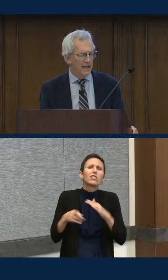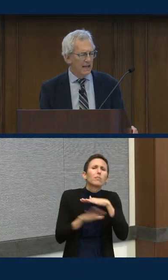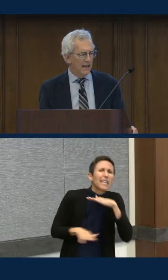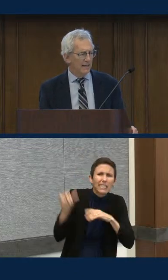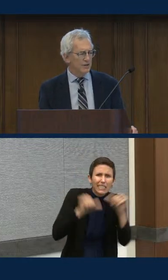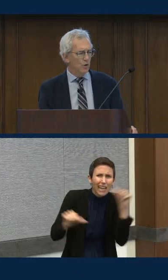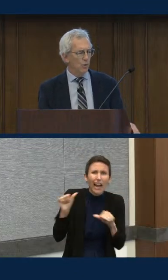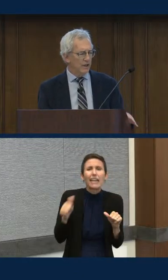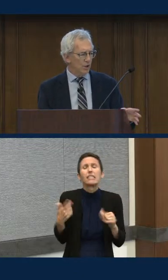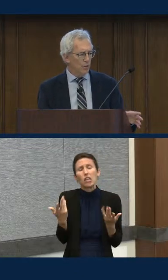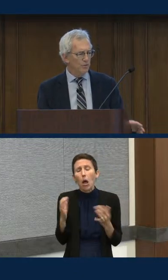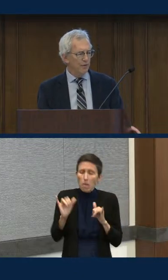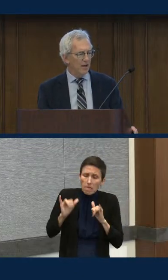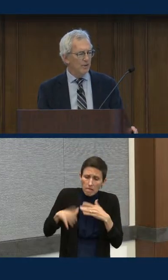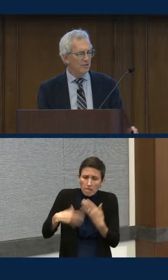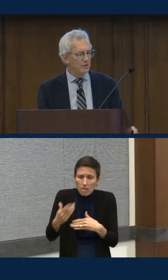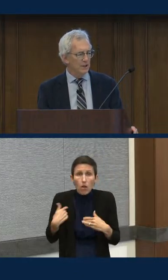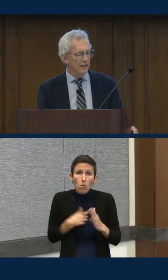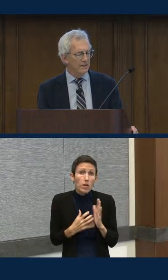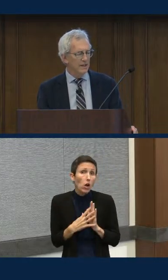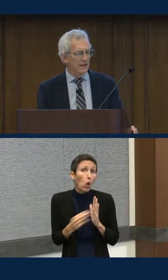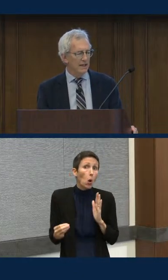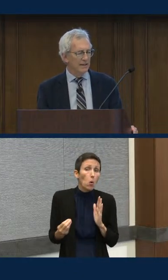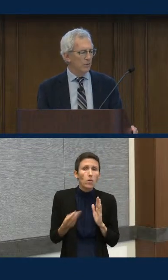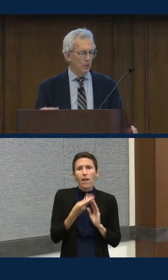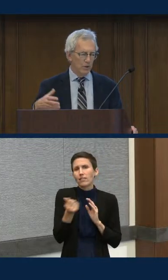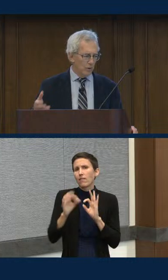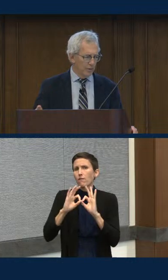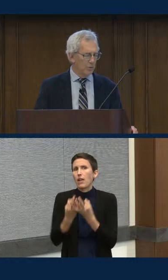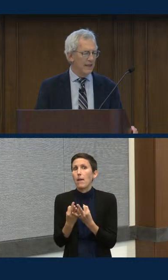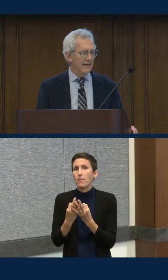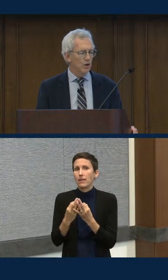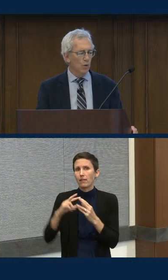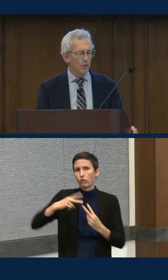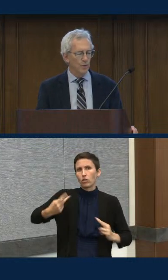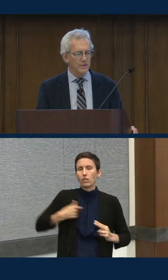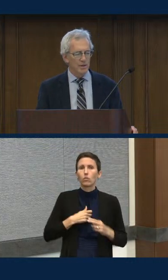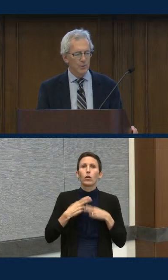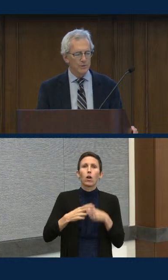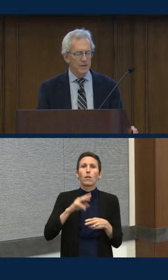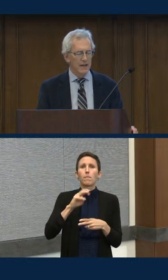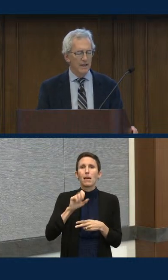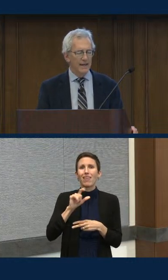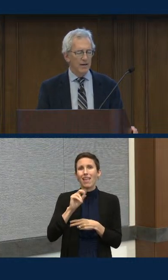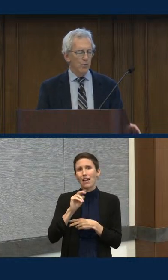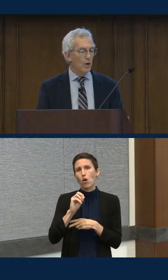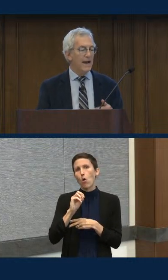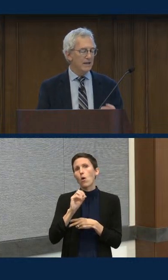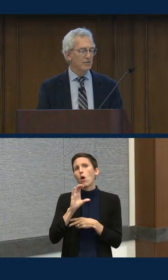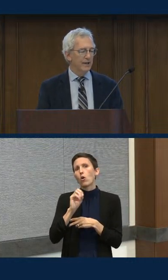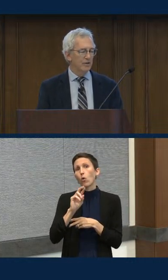science of all and cloned a